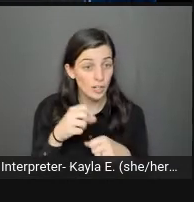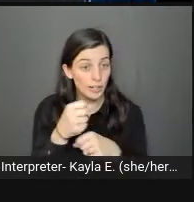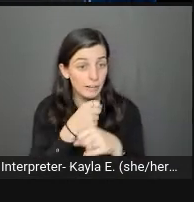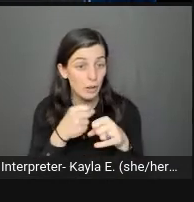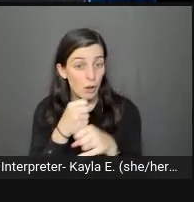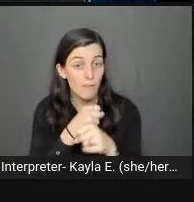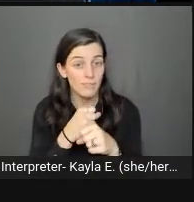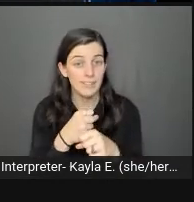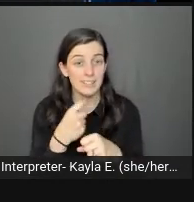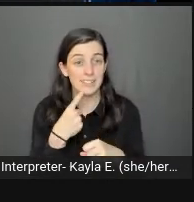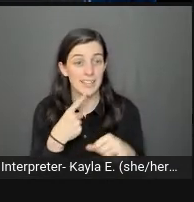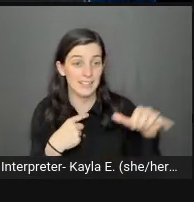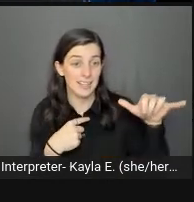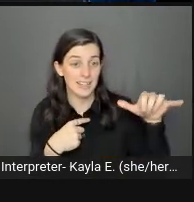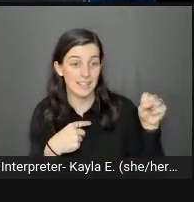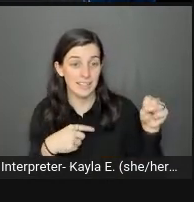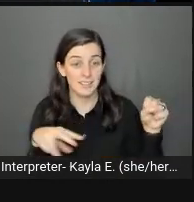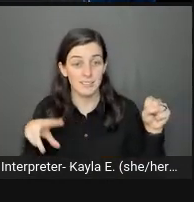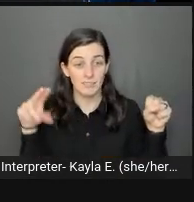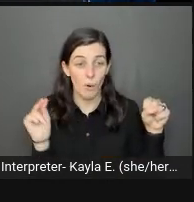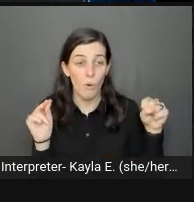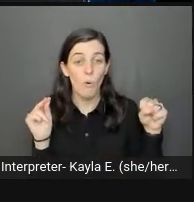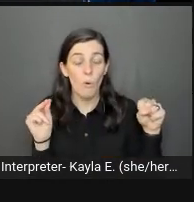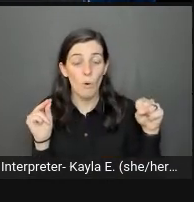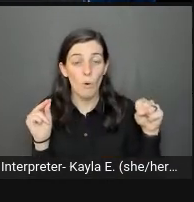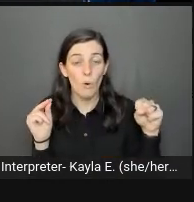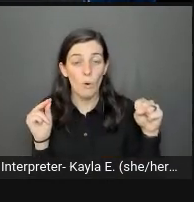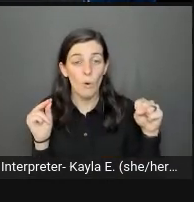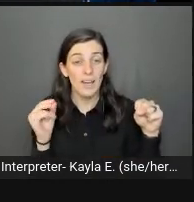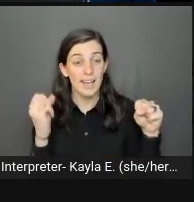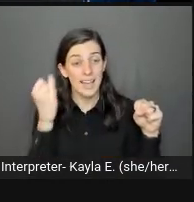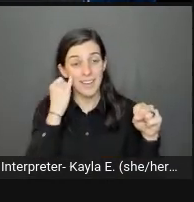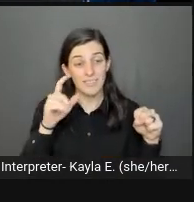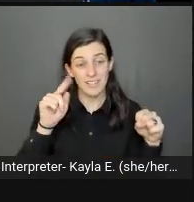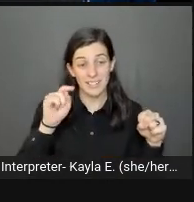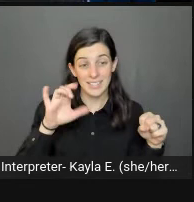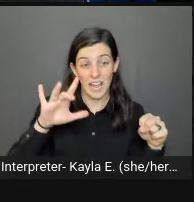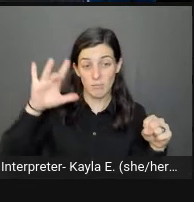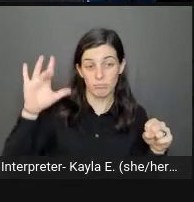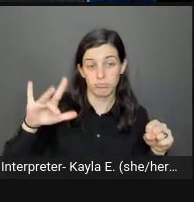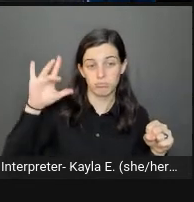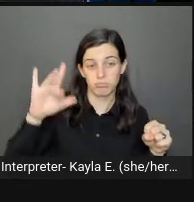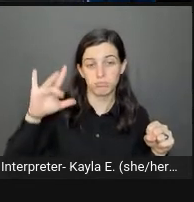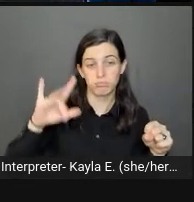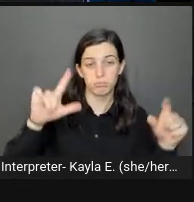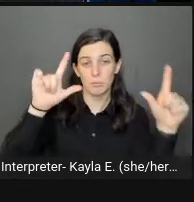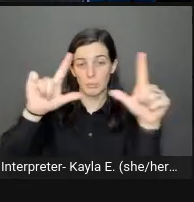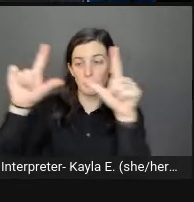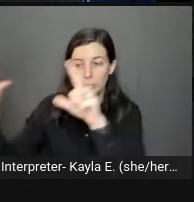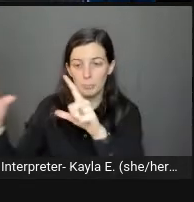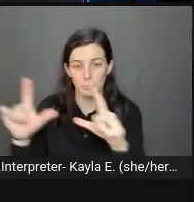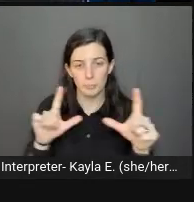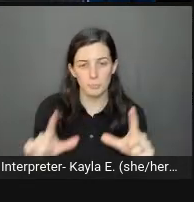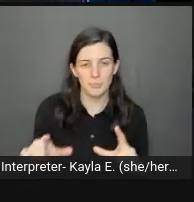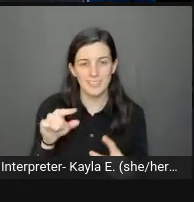When I tab to this or move to this in a screen reader, it will tell me that the label for this radio button is yes